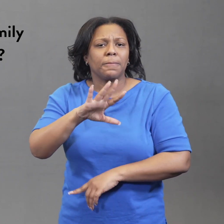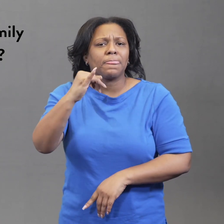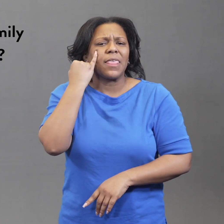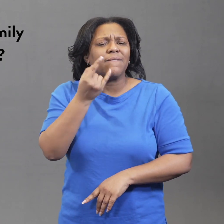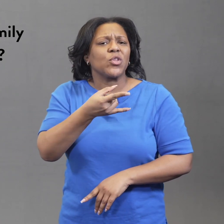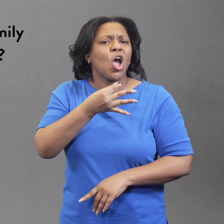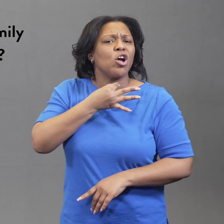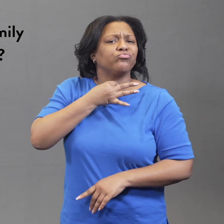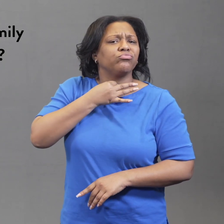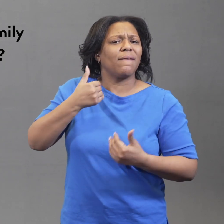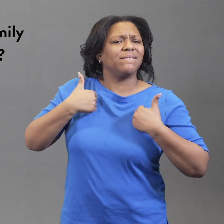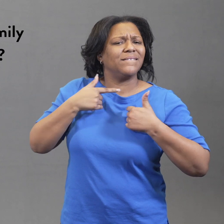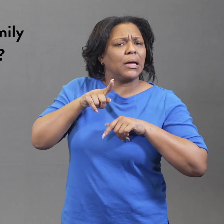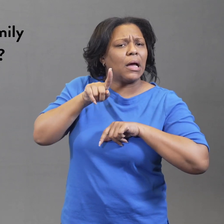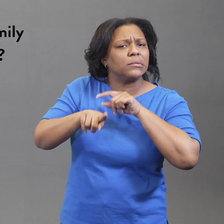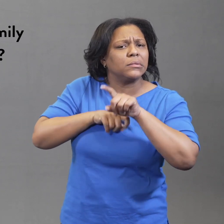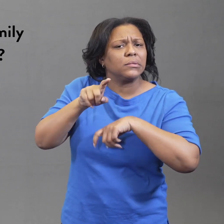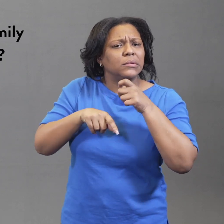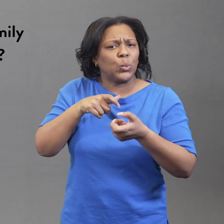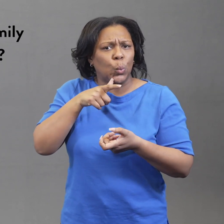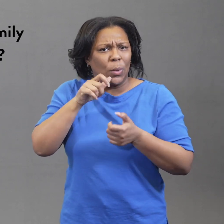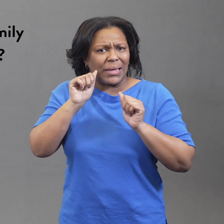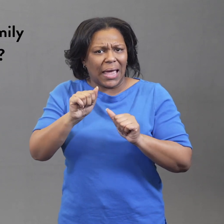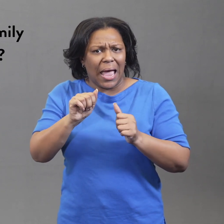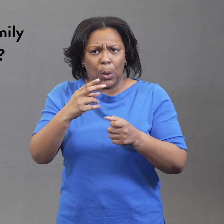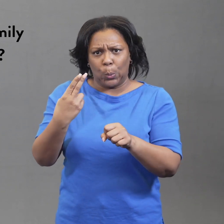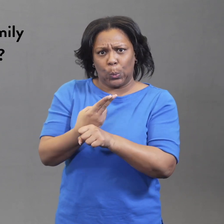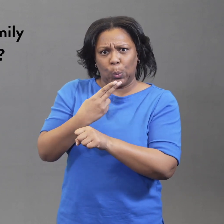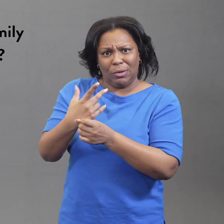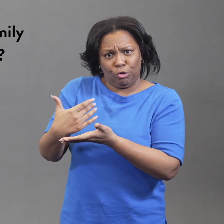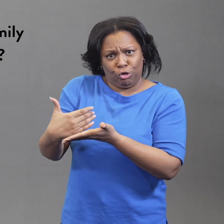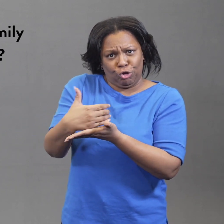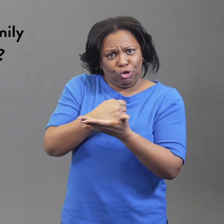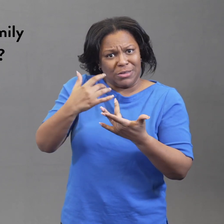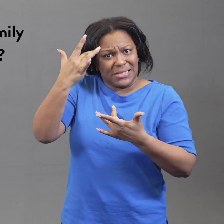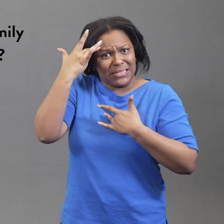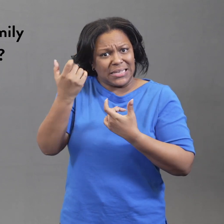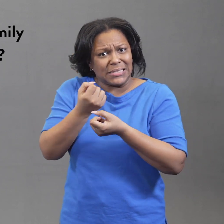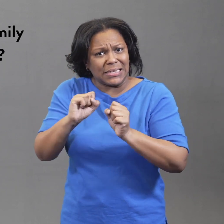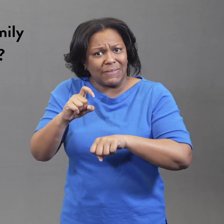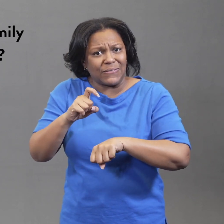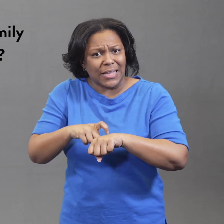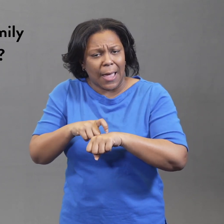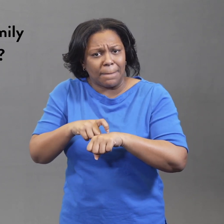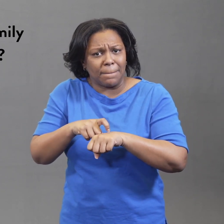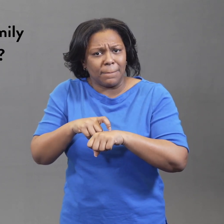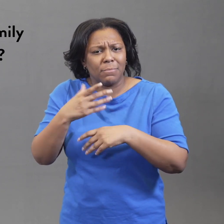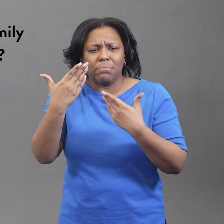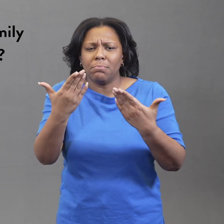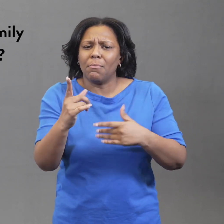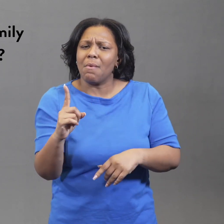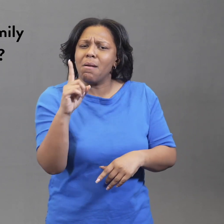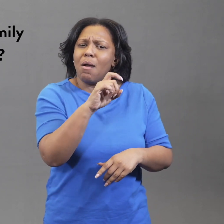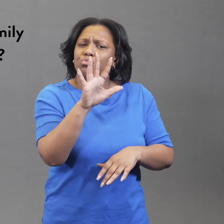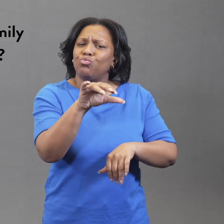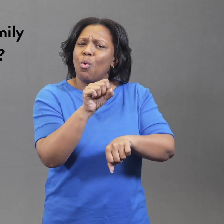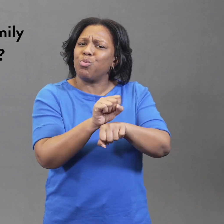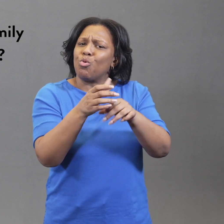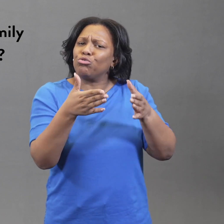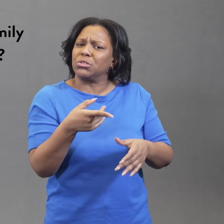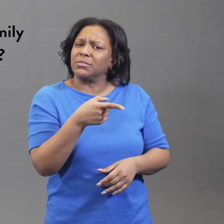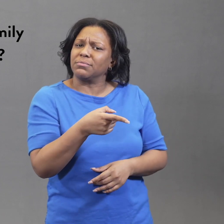If you have questions about who you can use earned sick and safe time for, ask your employer.